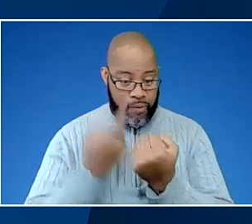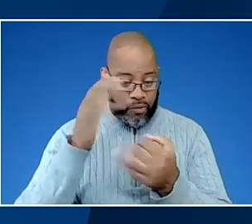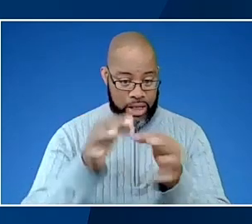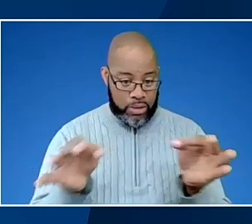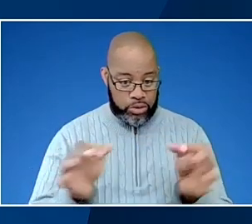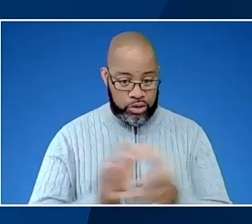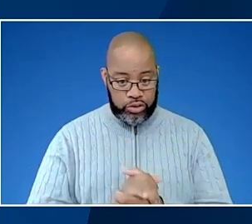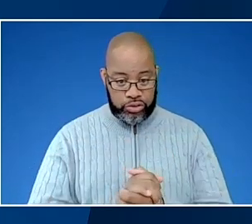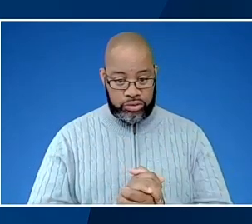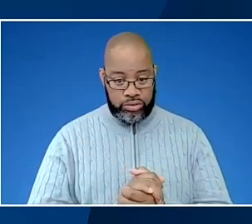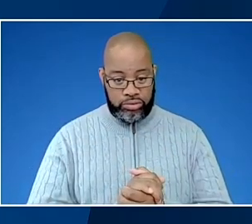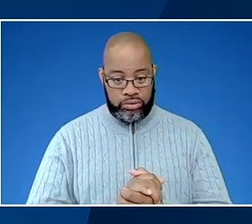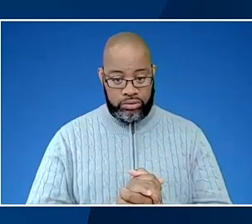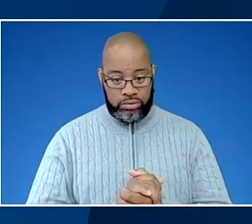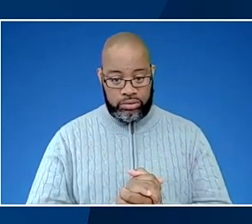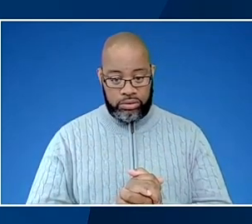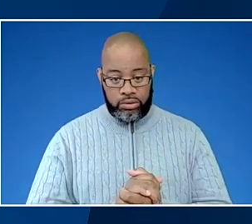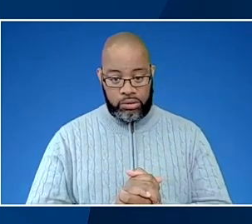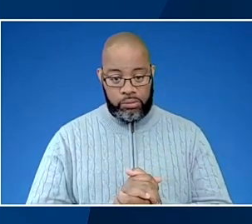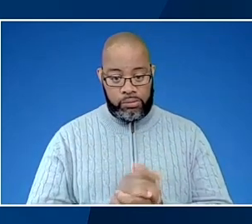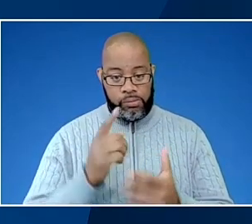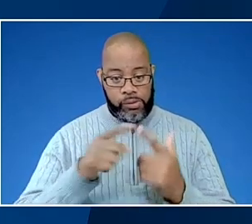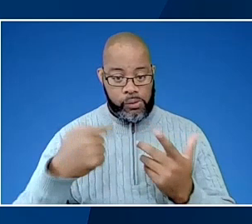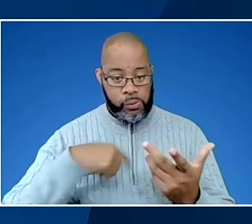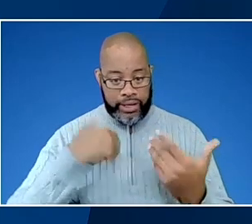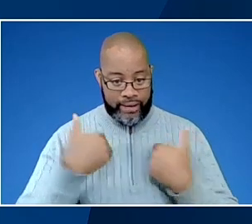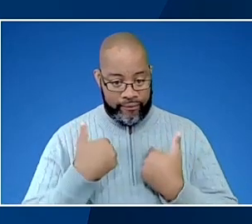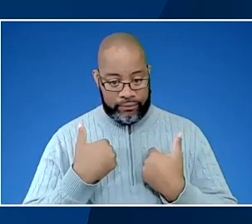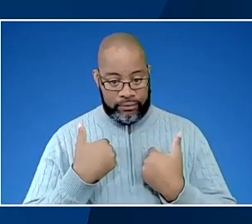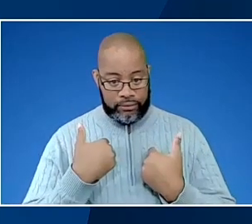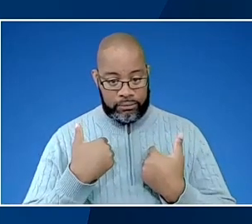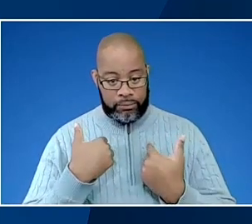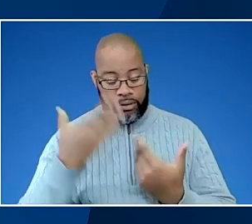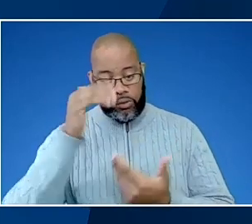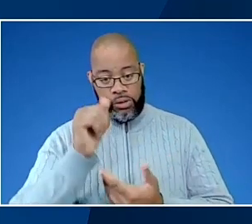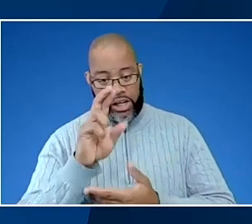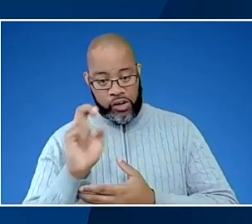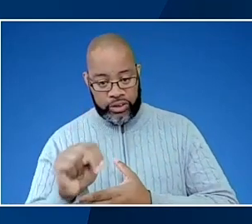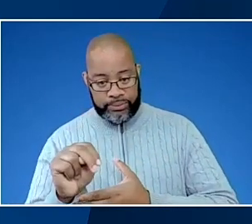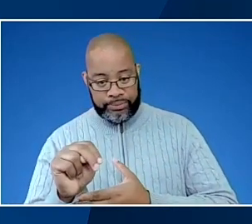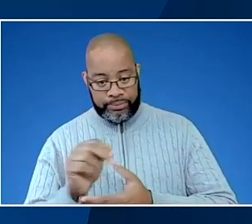So we then would have- oh, and I know Aaron, the Department supports its